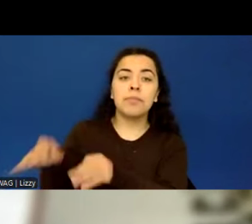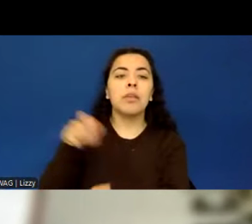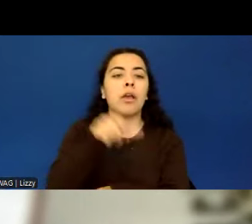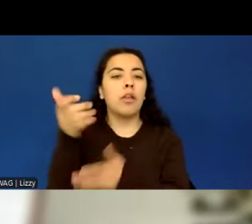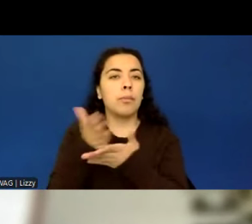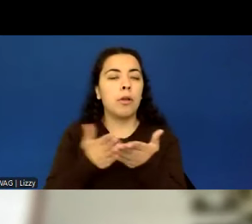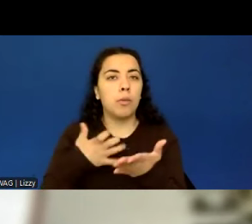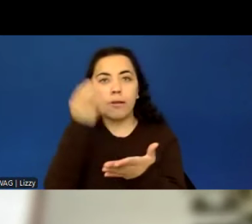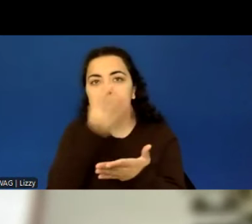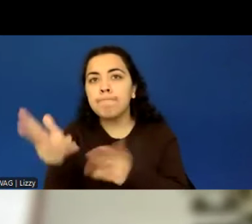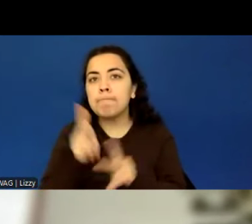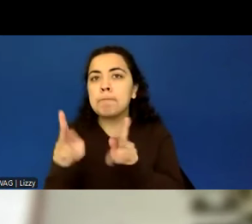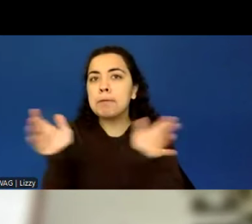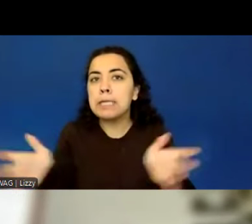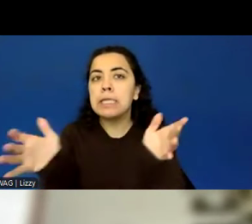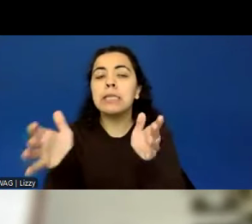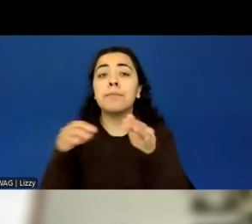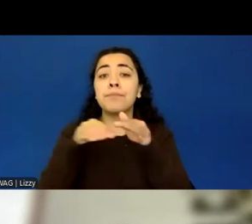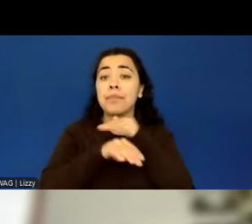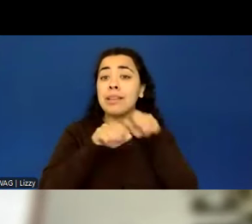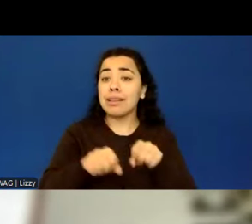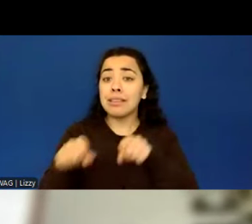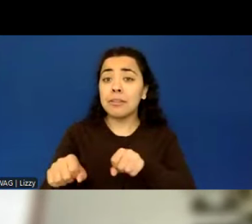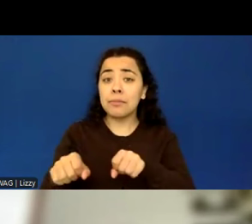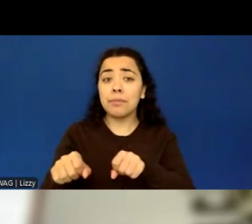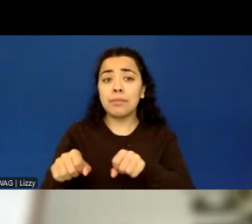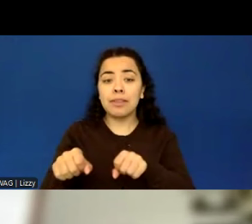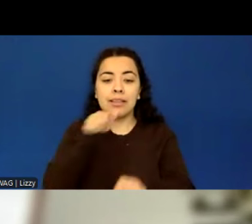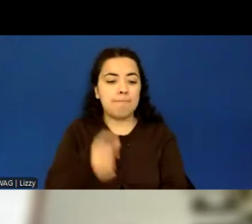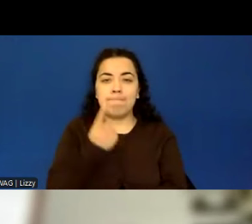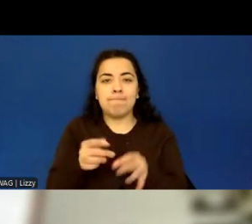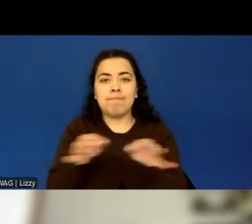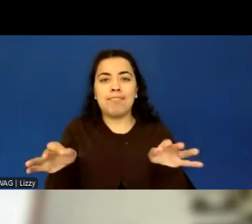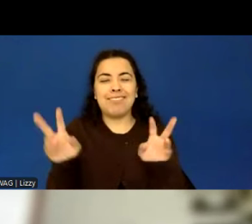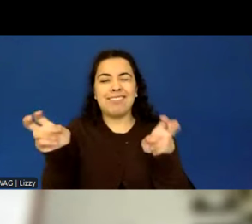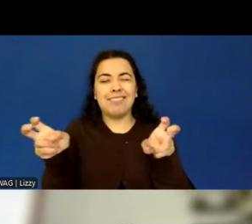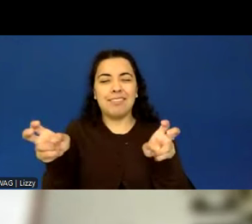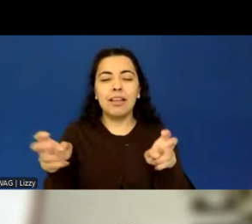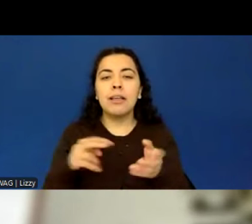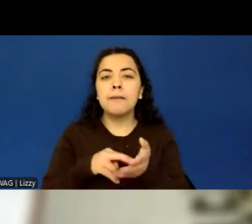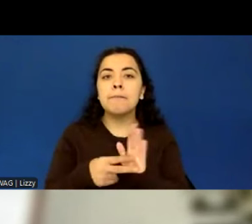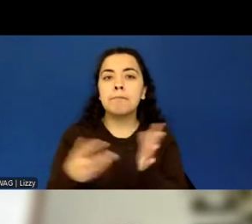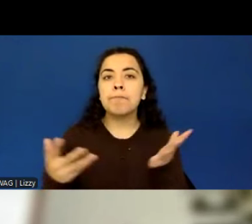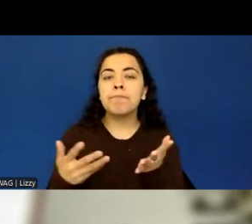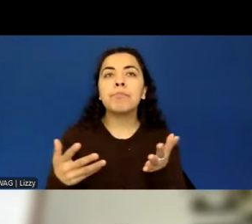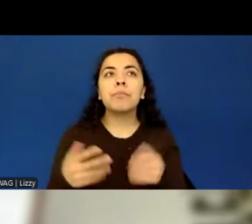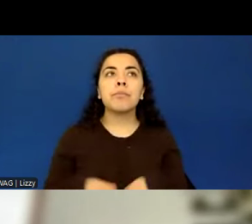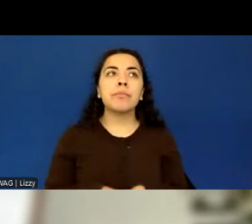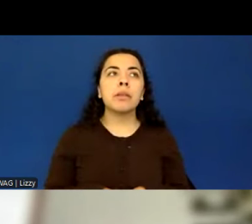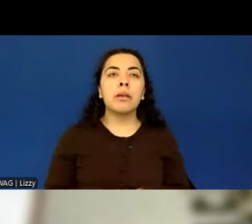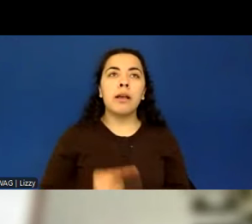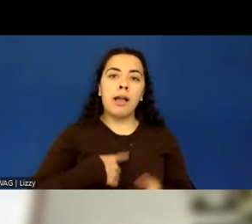is that accessibility speaks many languages. The way you talk about accessibility to a developer